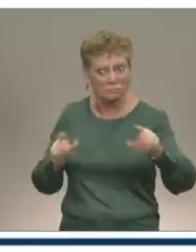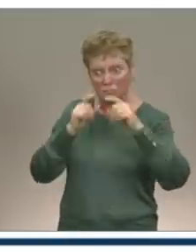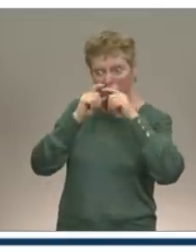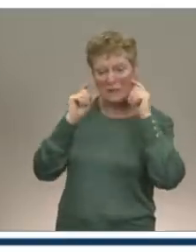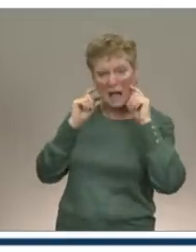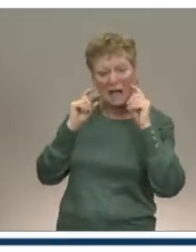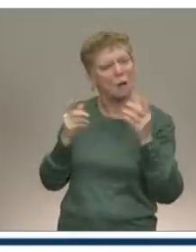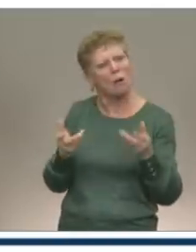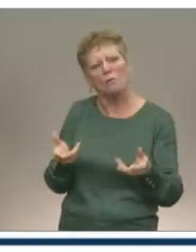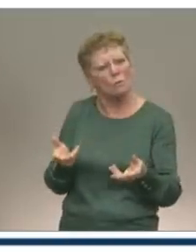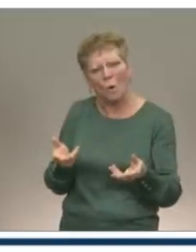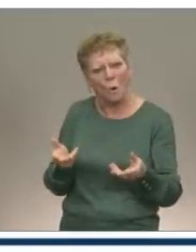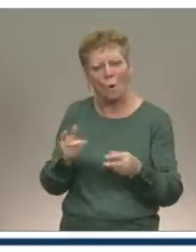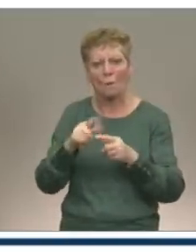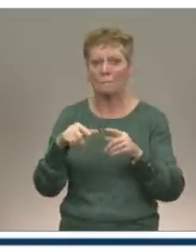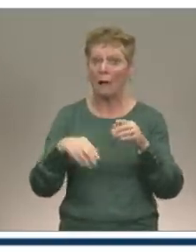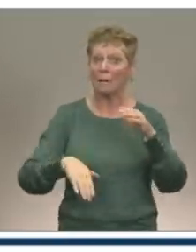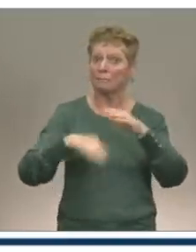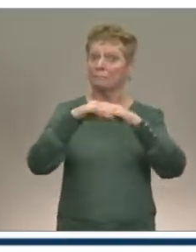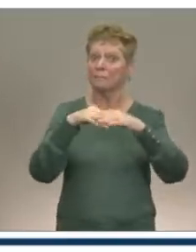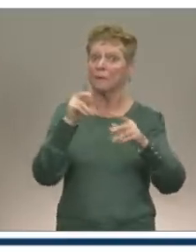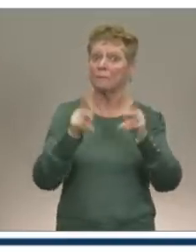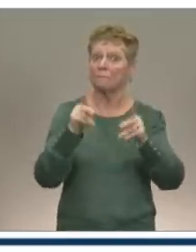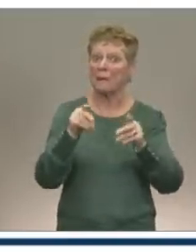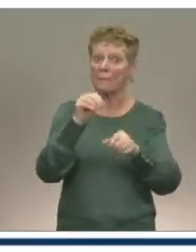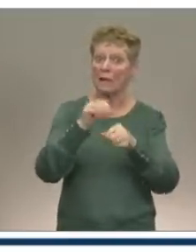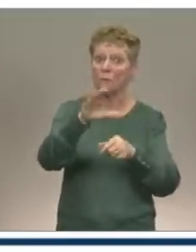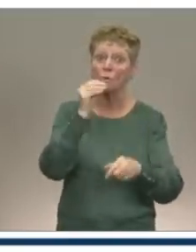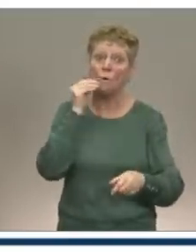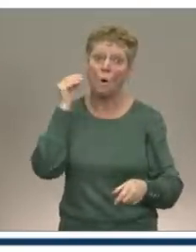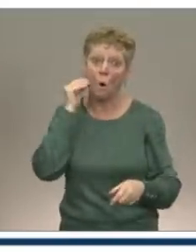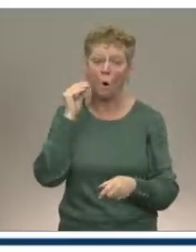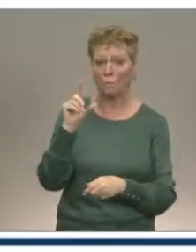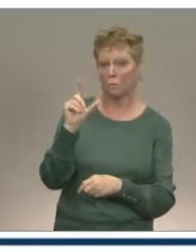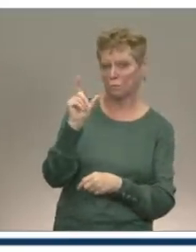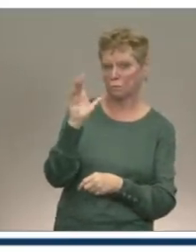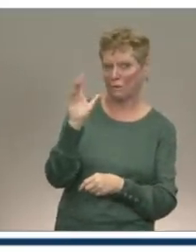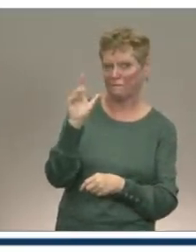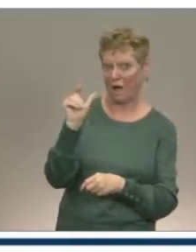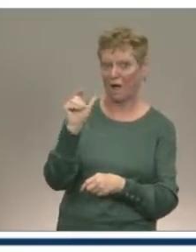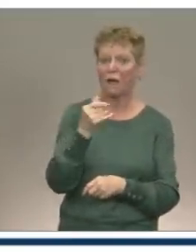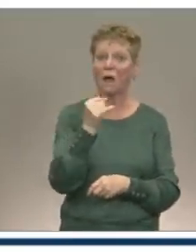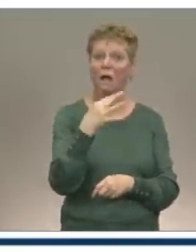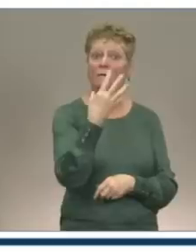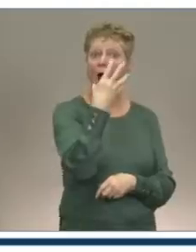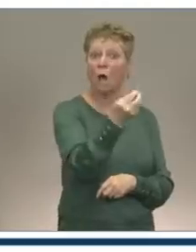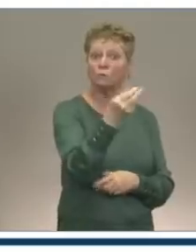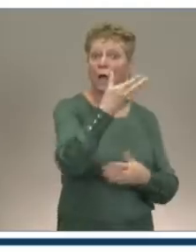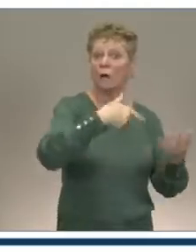you have a limit of 25 people indoors or 50 people outdoors that's really important when we we gather